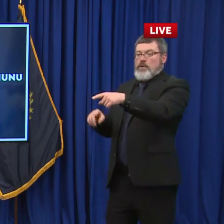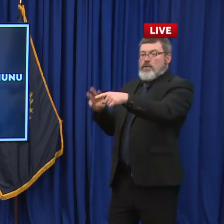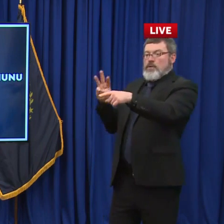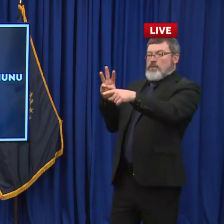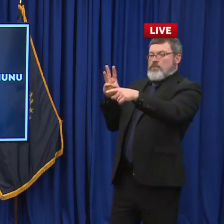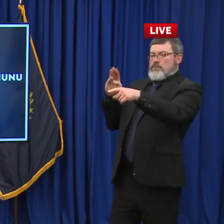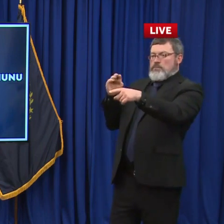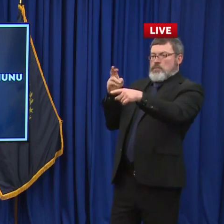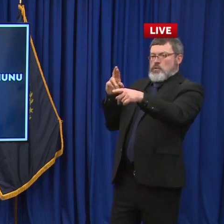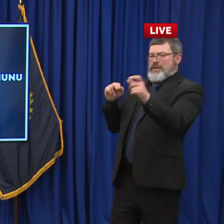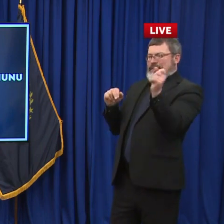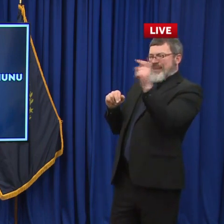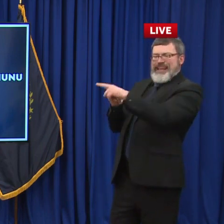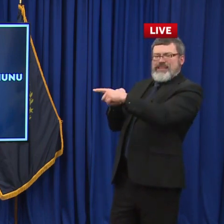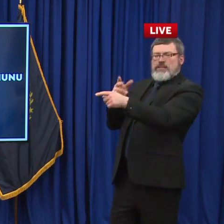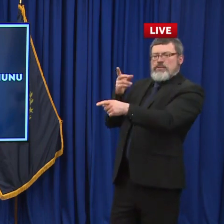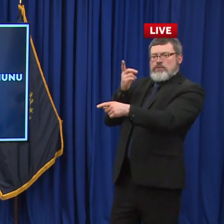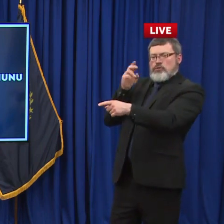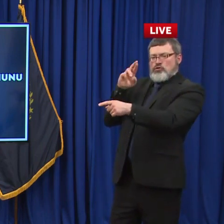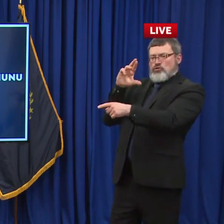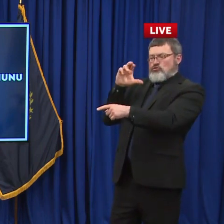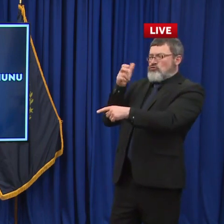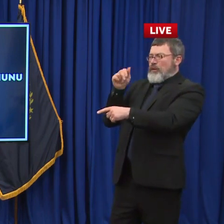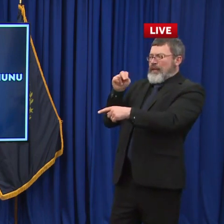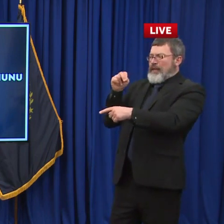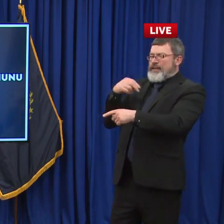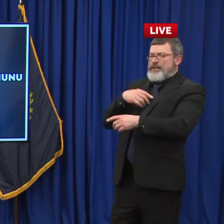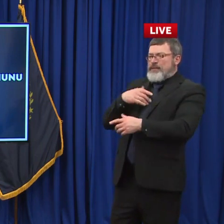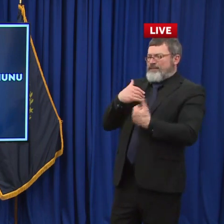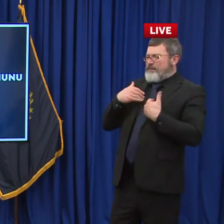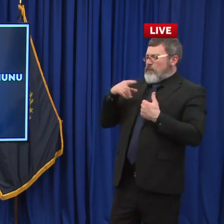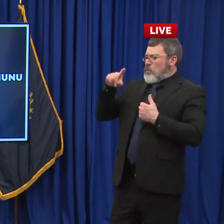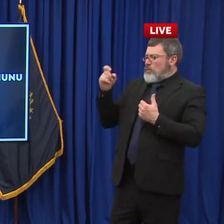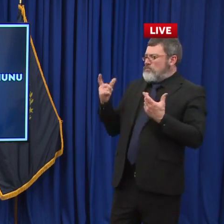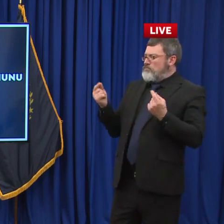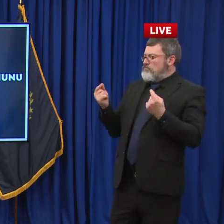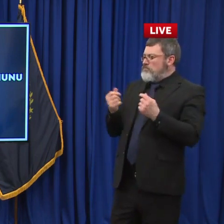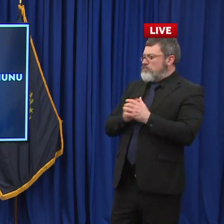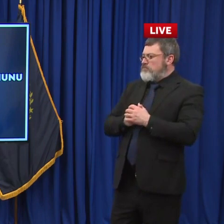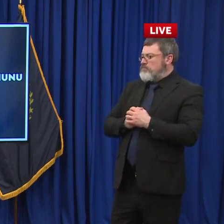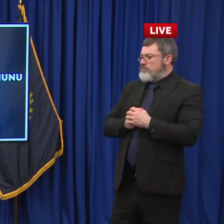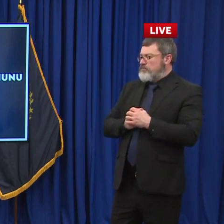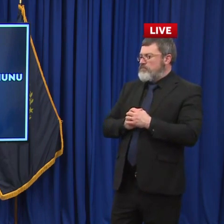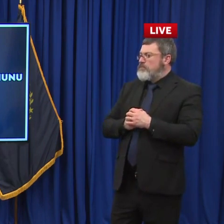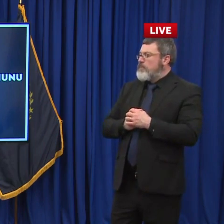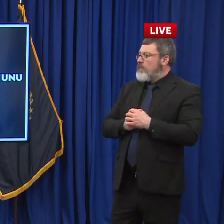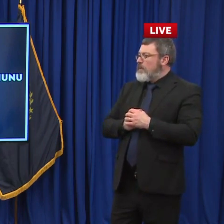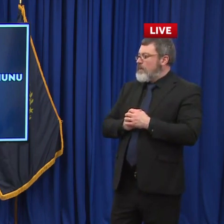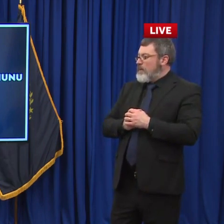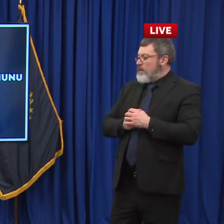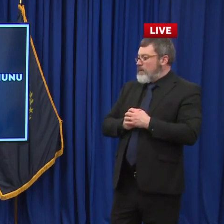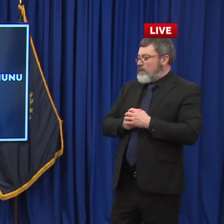ANY LONG-TERM CARE FACILITY THAT NEEDS HELP AND ASSISTANCE, WE WILL BE THERE.